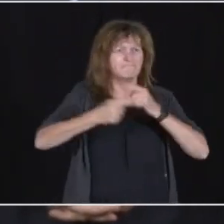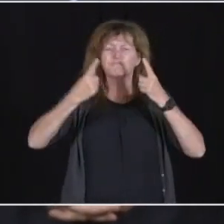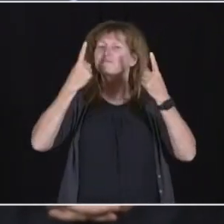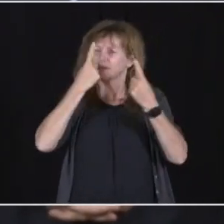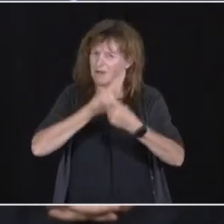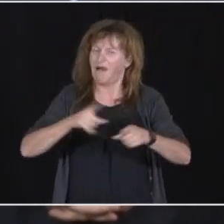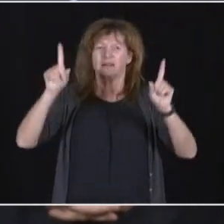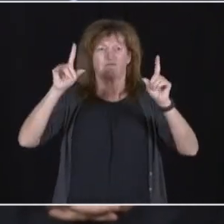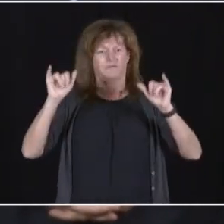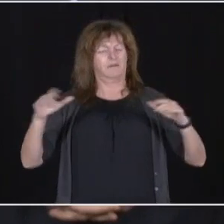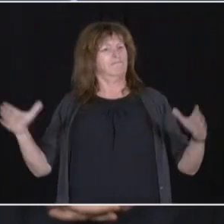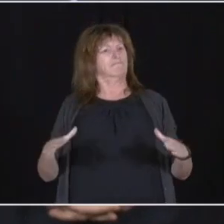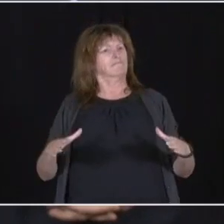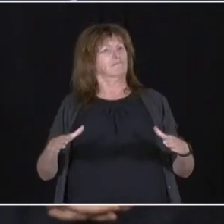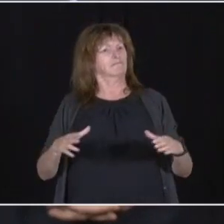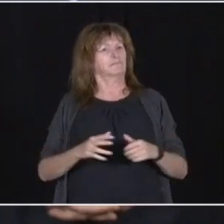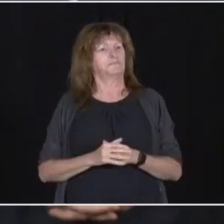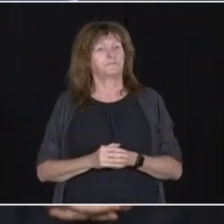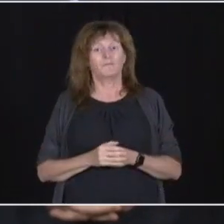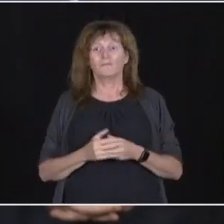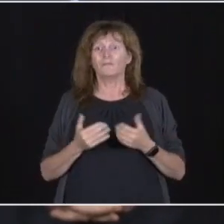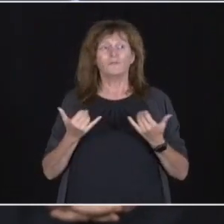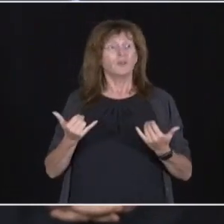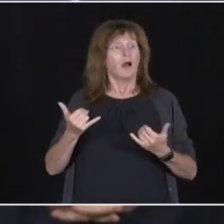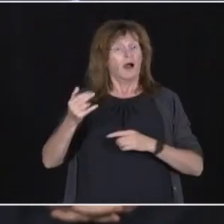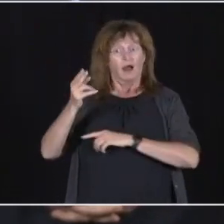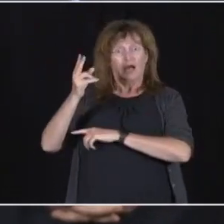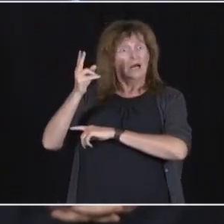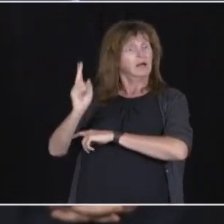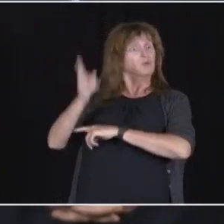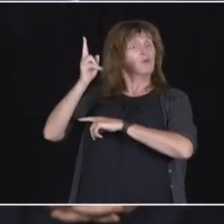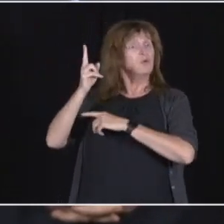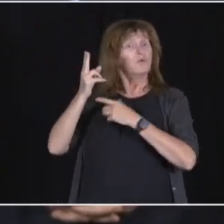During this historic sitting of the legislature,